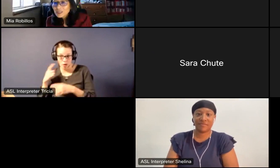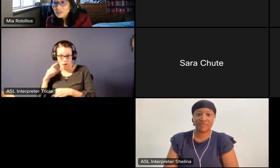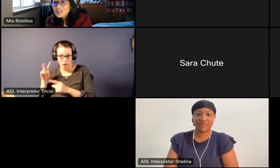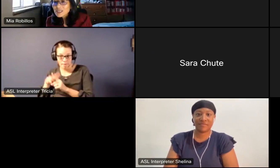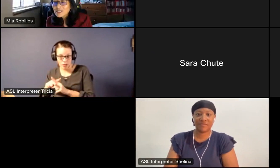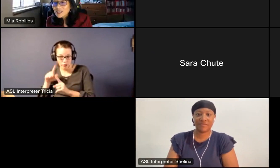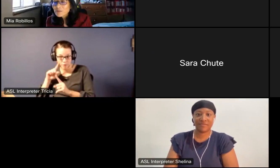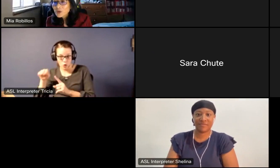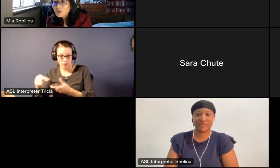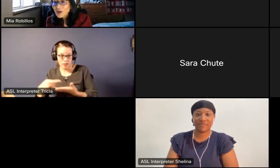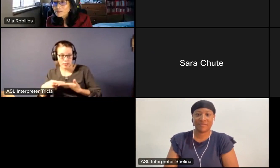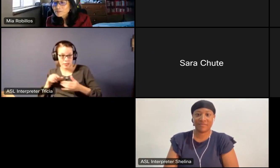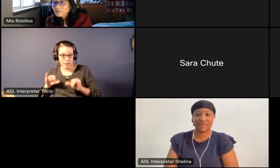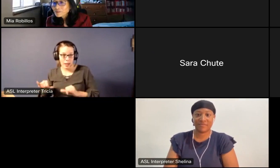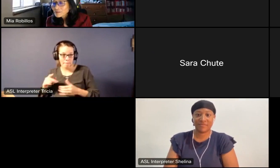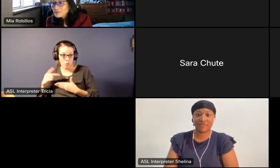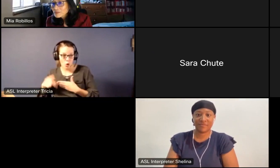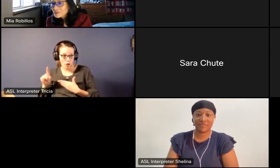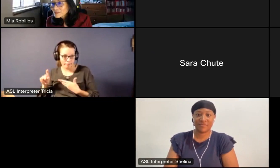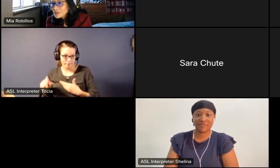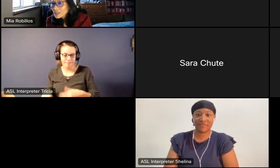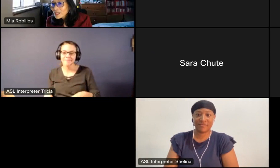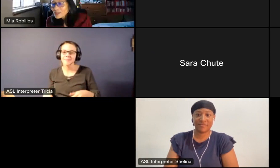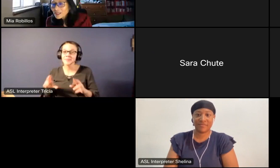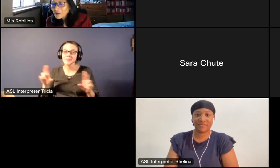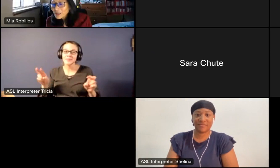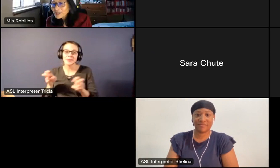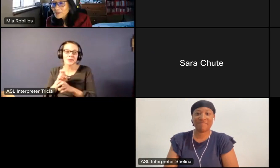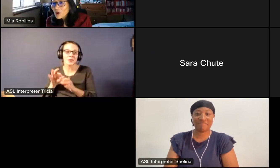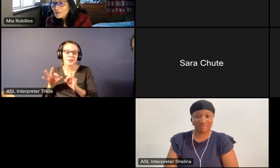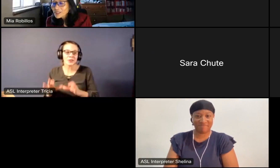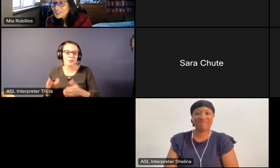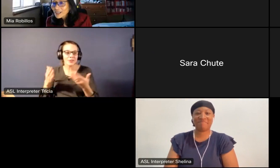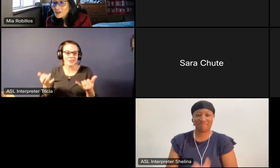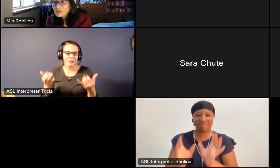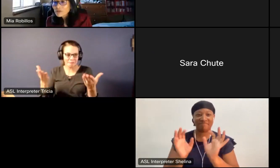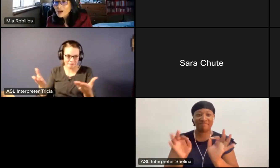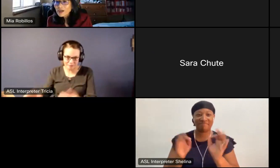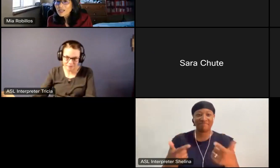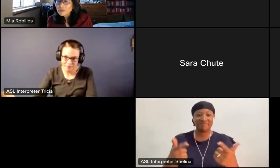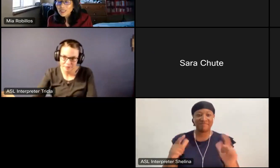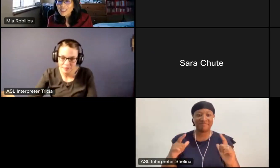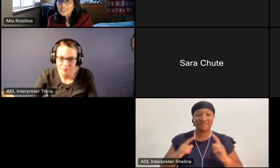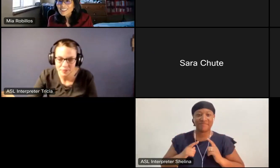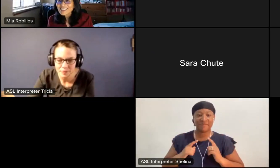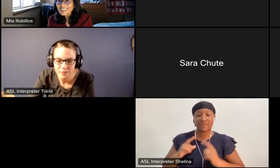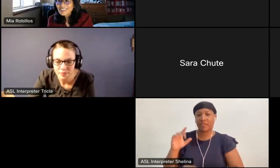to discuss the same program? And Mohammed, if they are unrelated